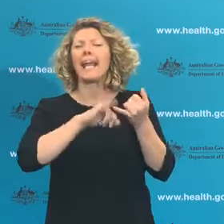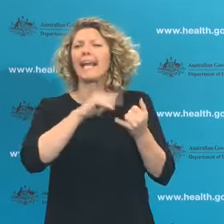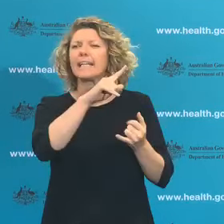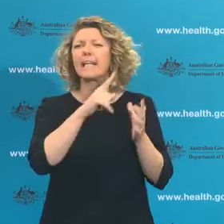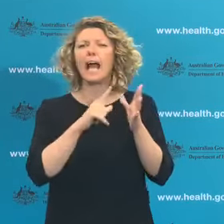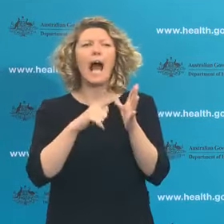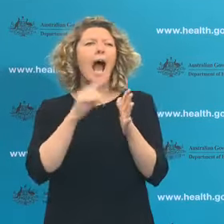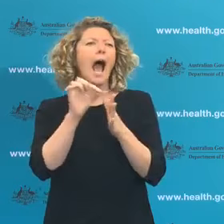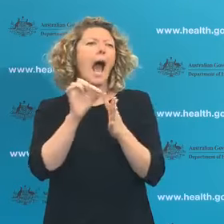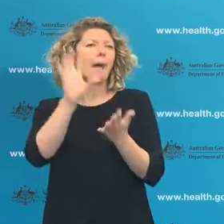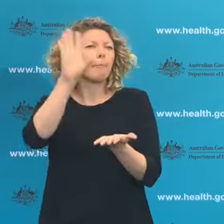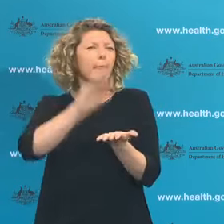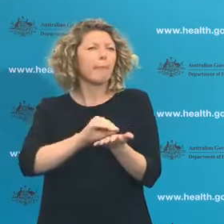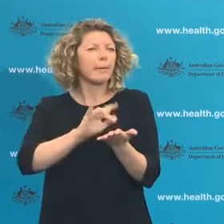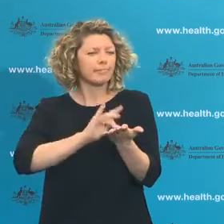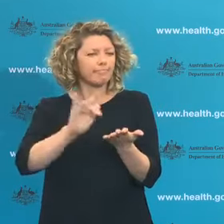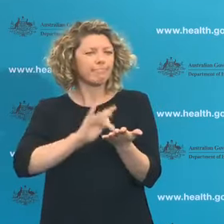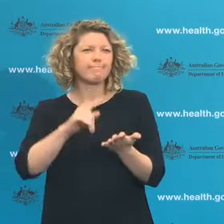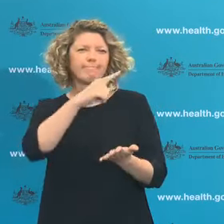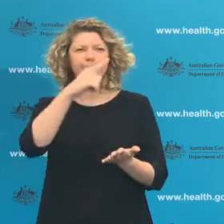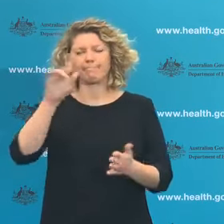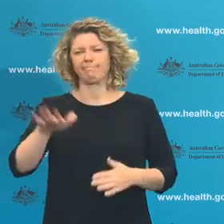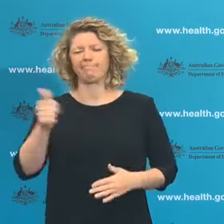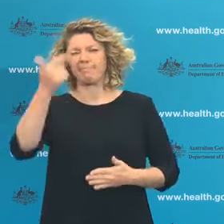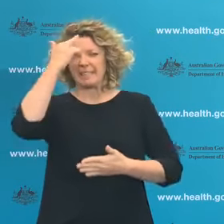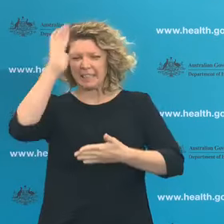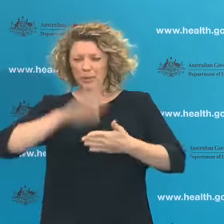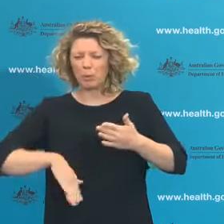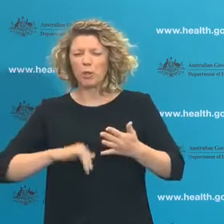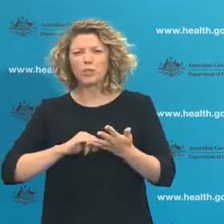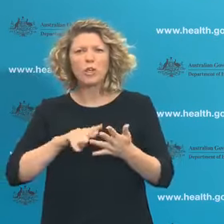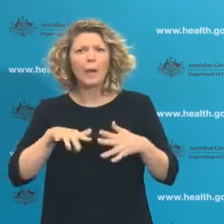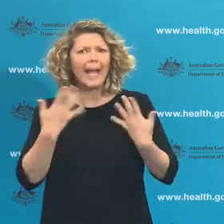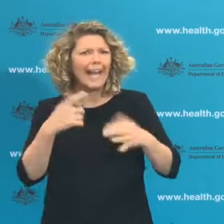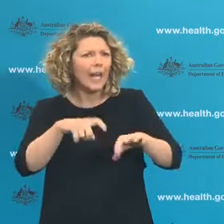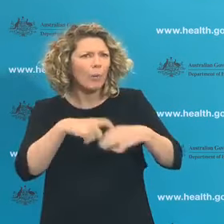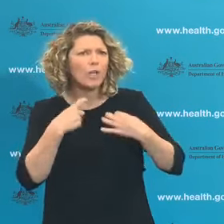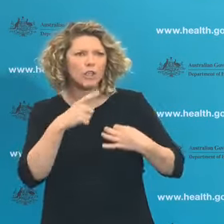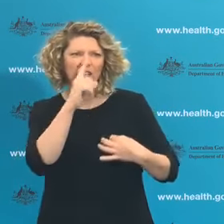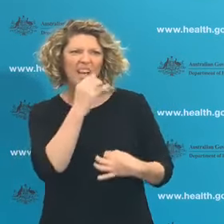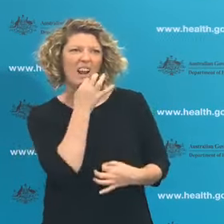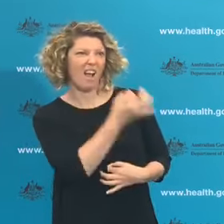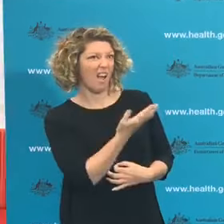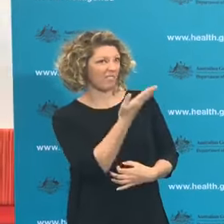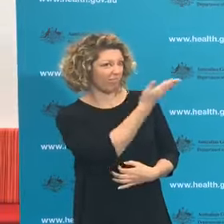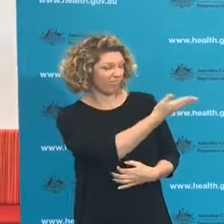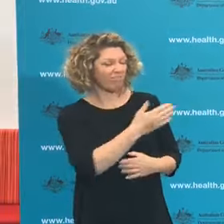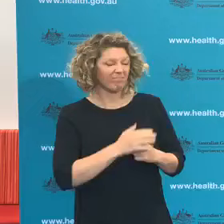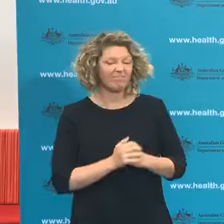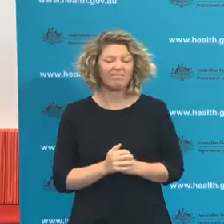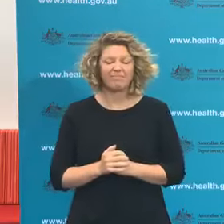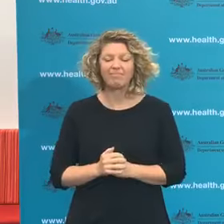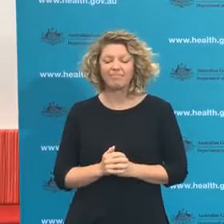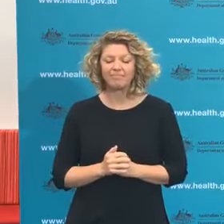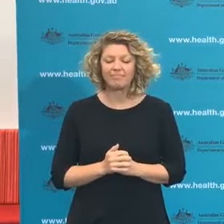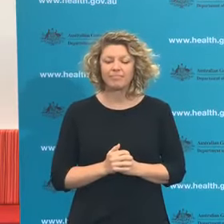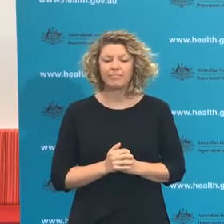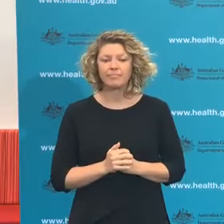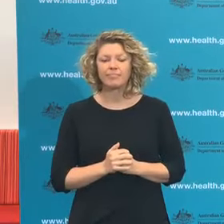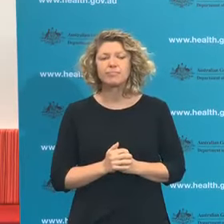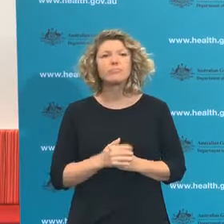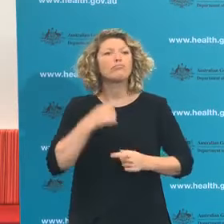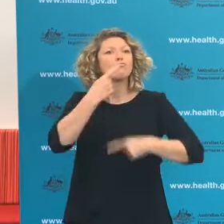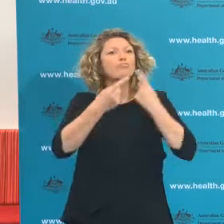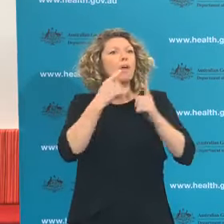wiz in case there are any app questions you've got today. General update, the